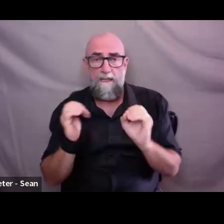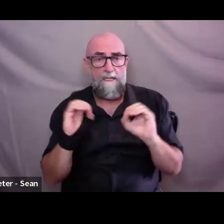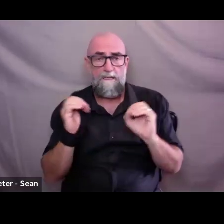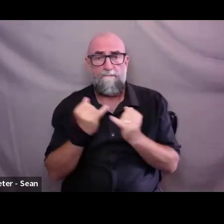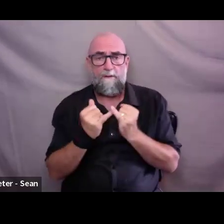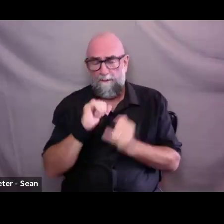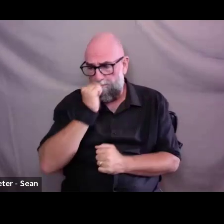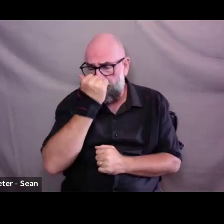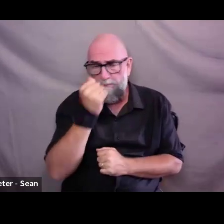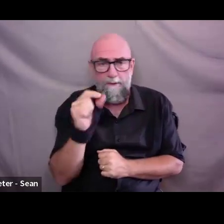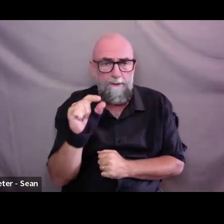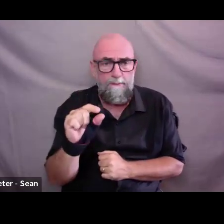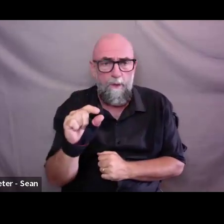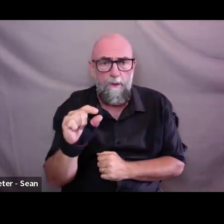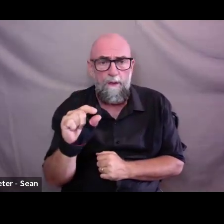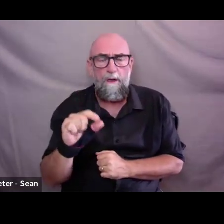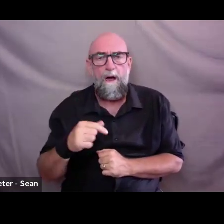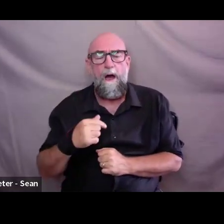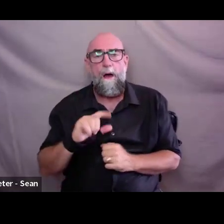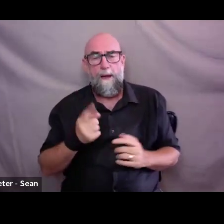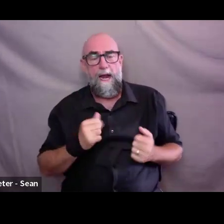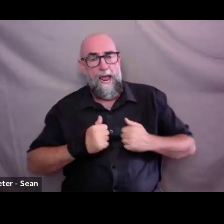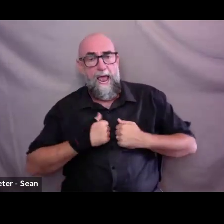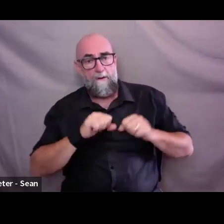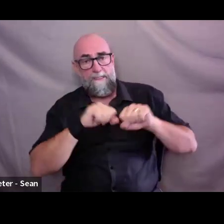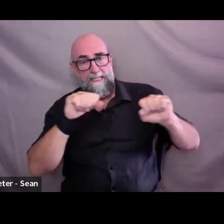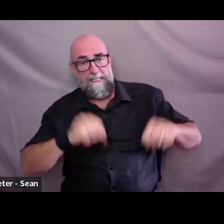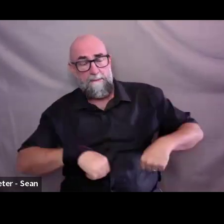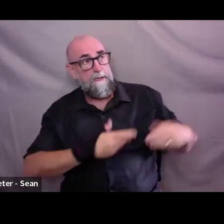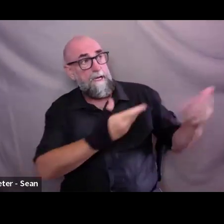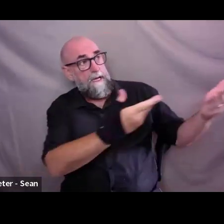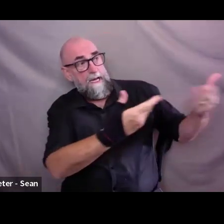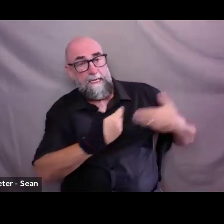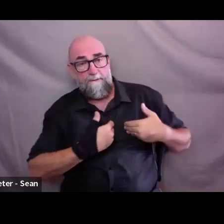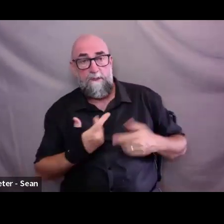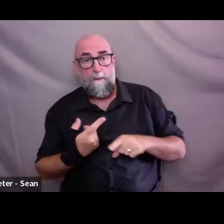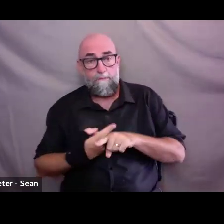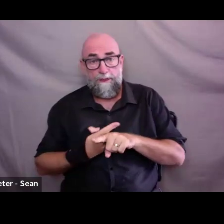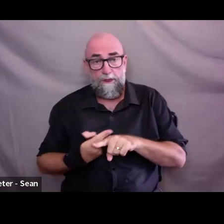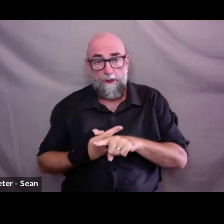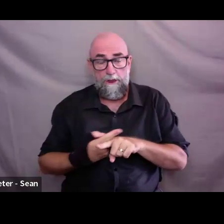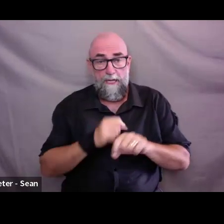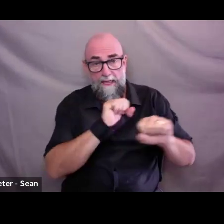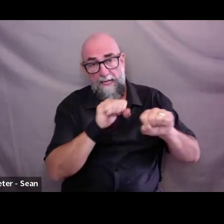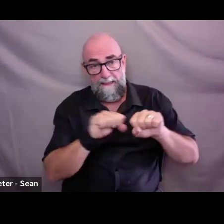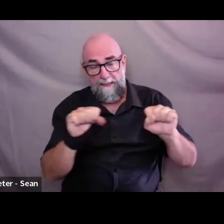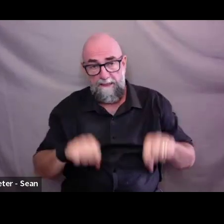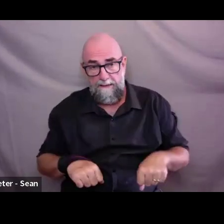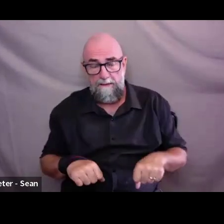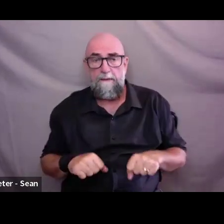imposed, we've had a lot of influence through British and American culture exports,